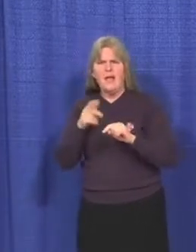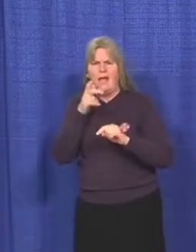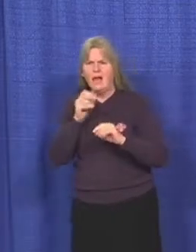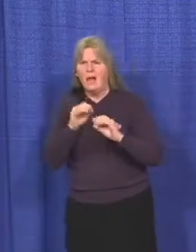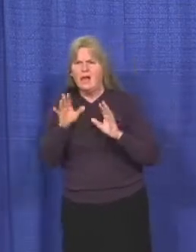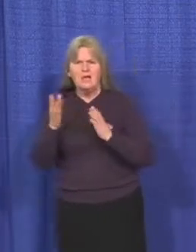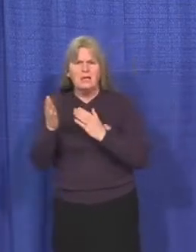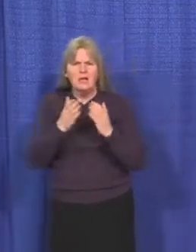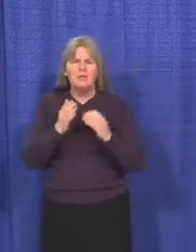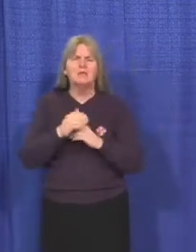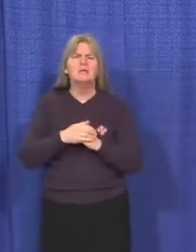problems with hearing please